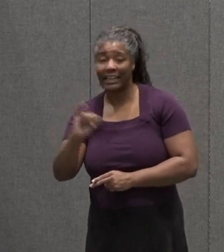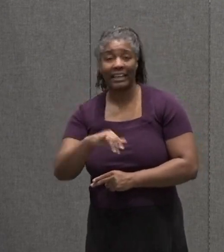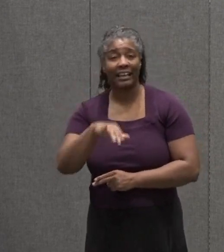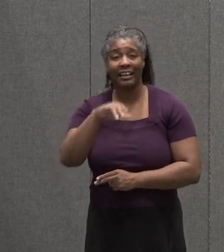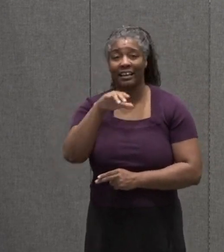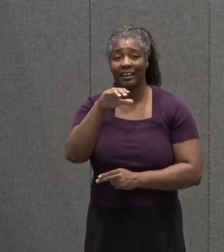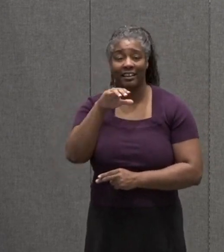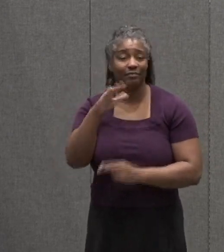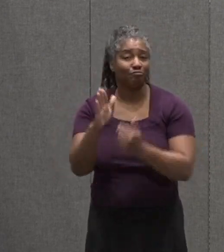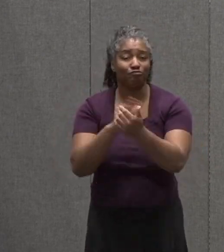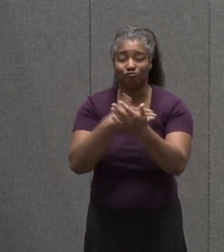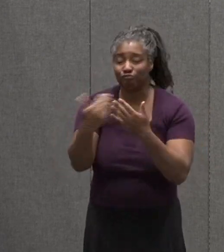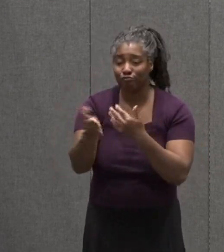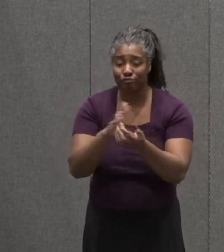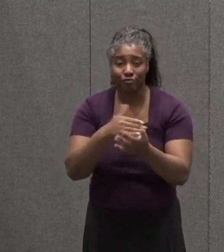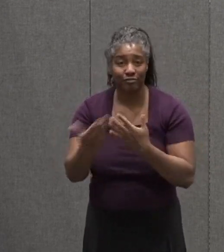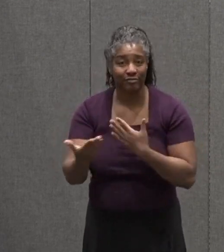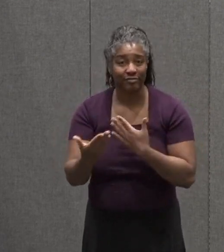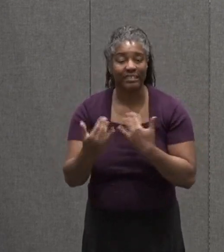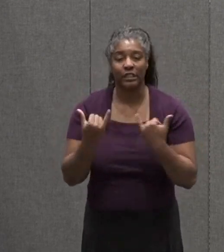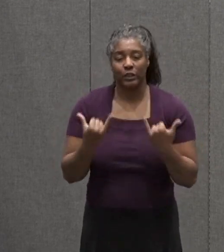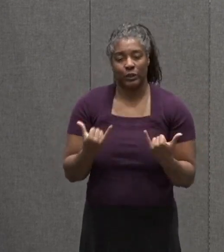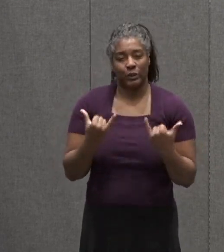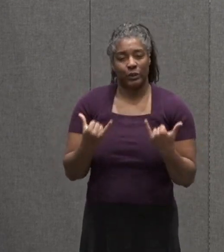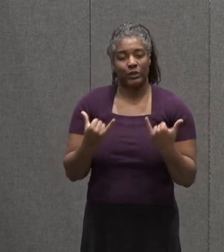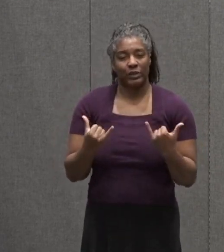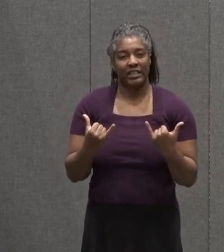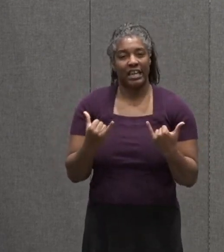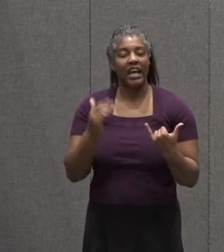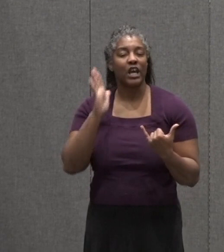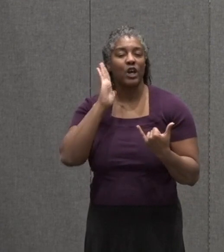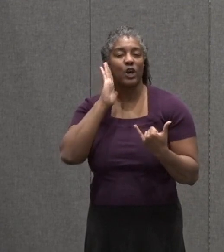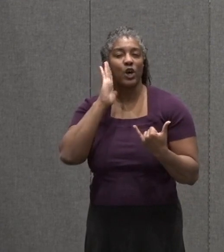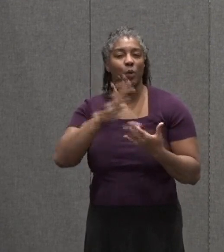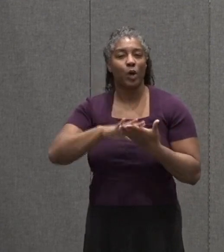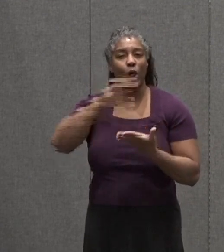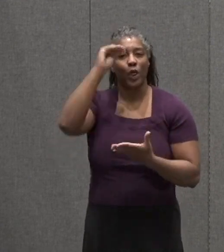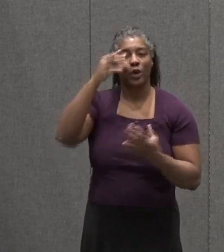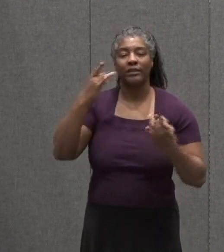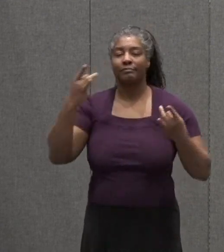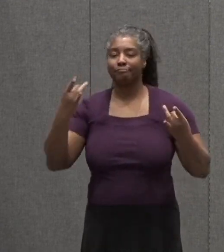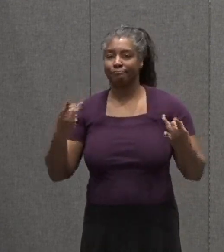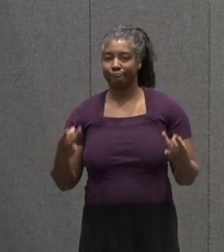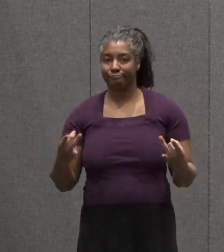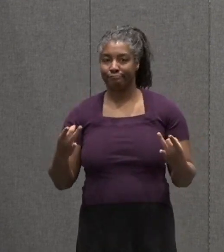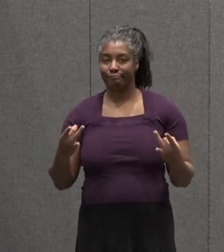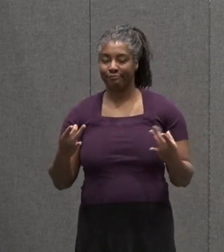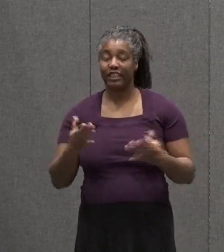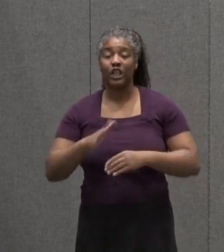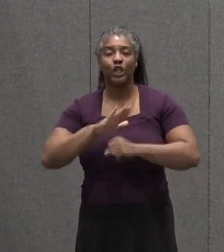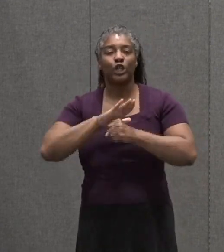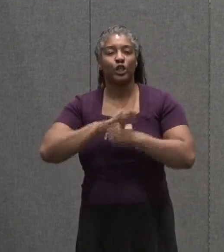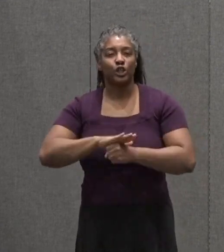called mindfulness and maybe some stress management. Yes, even kids have a lot of stress, right?